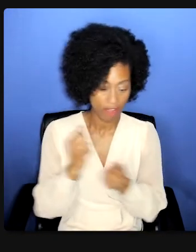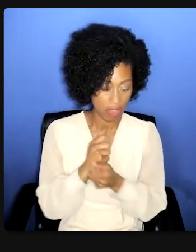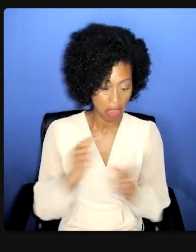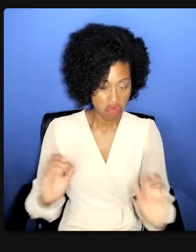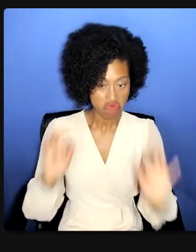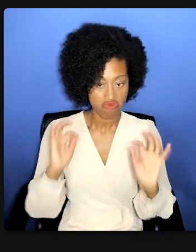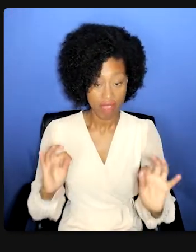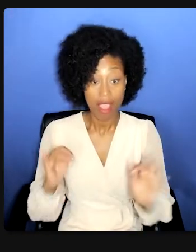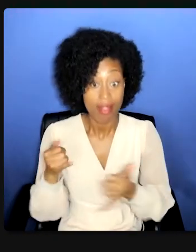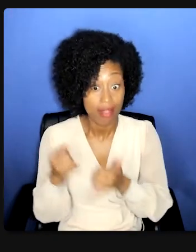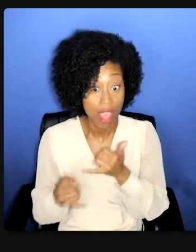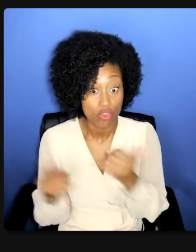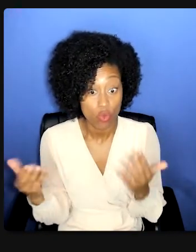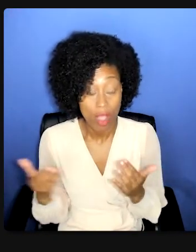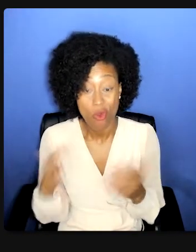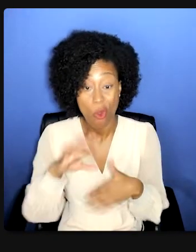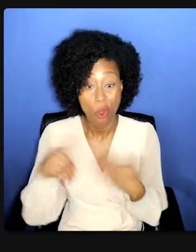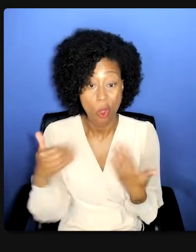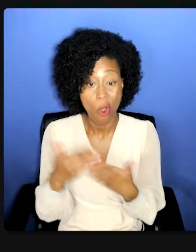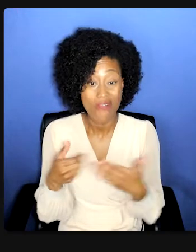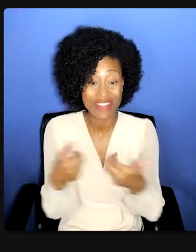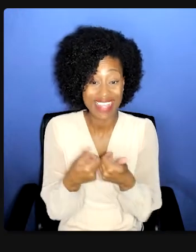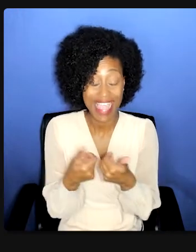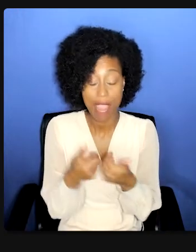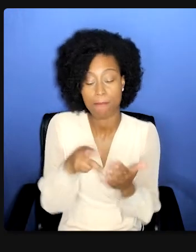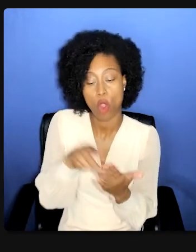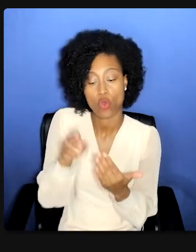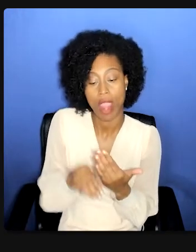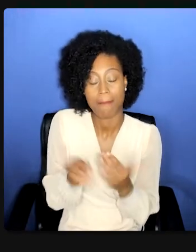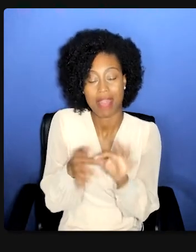lots of samples with all the game engines and programming languages you support,